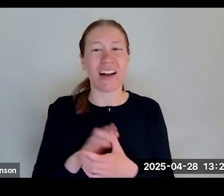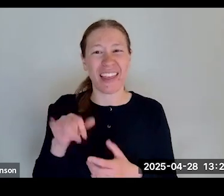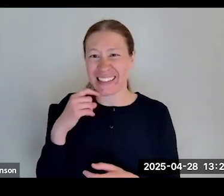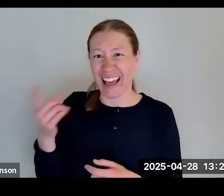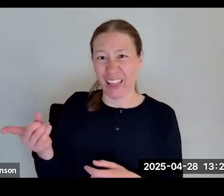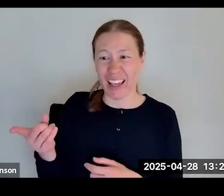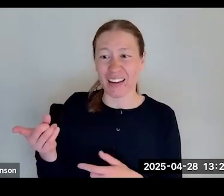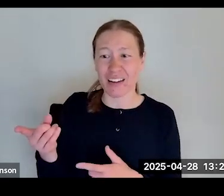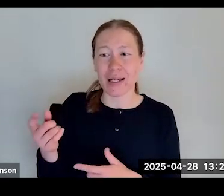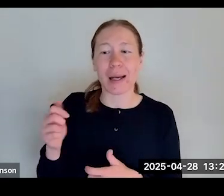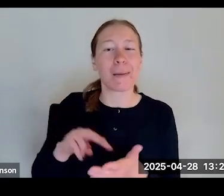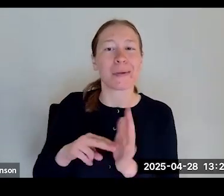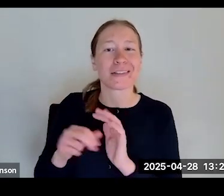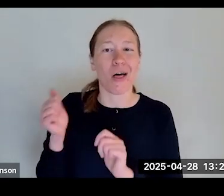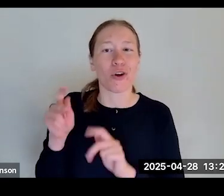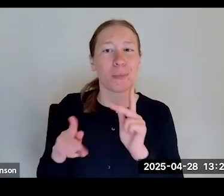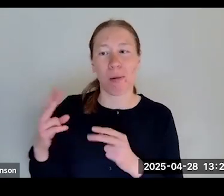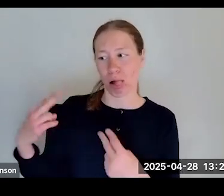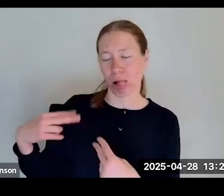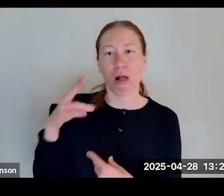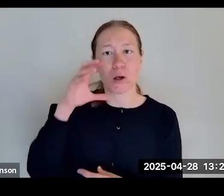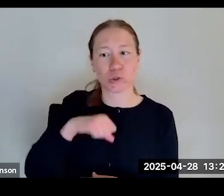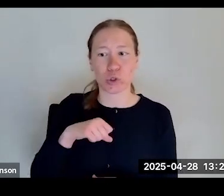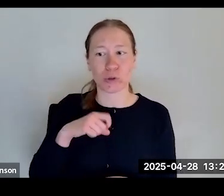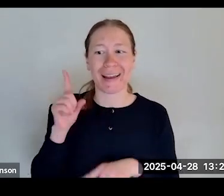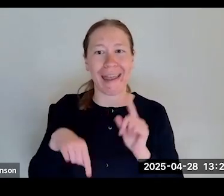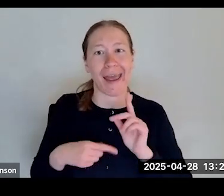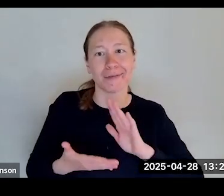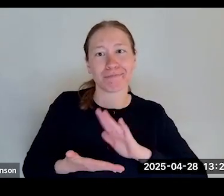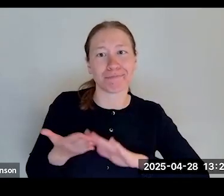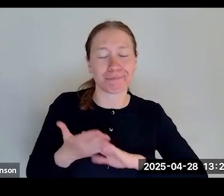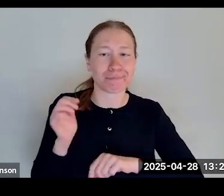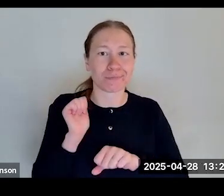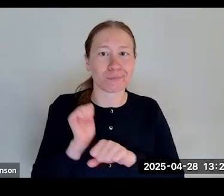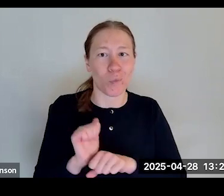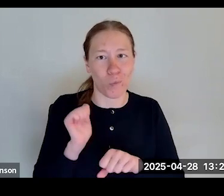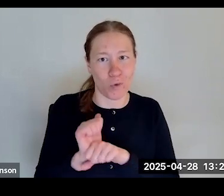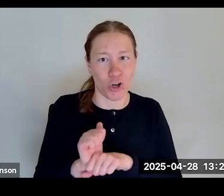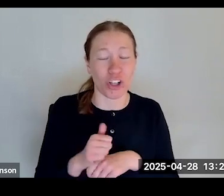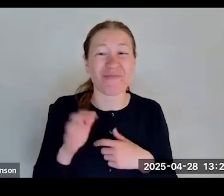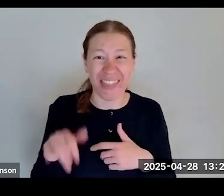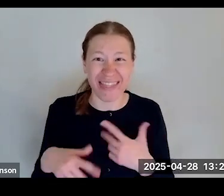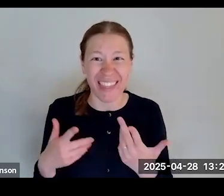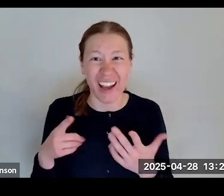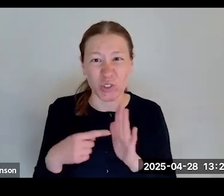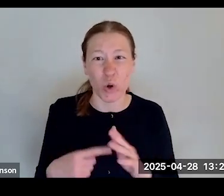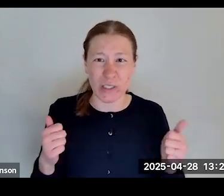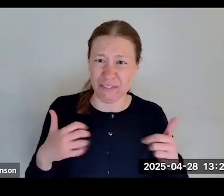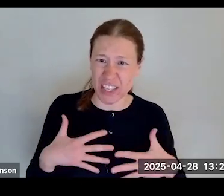So that kind of explains a little bit about decisions that go into disclosure, how people may fear disclosing,